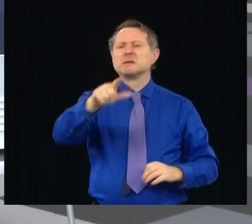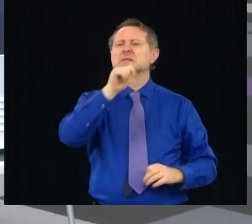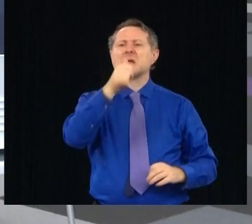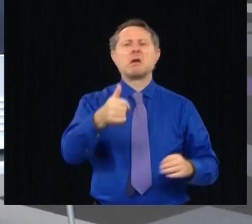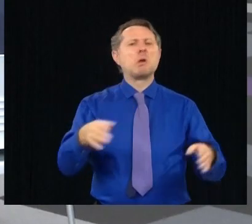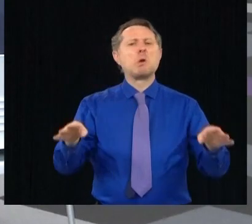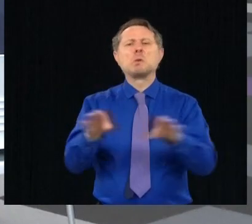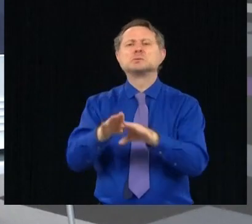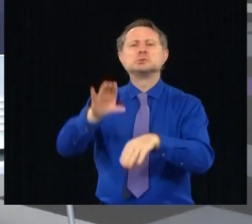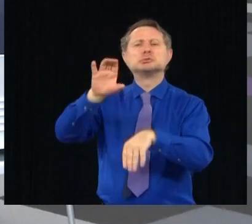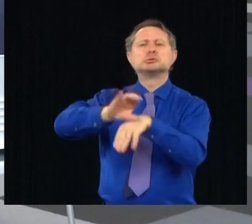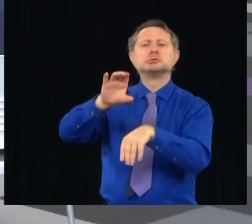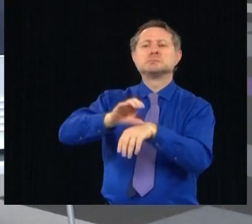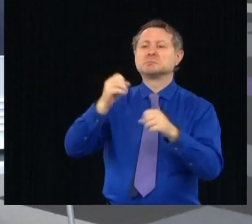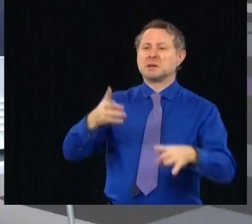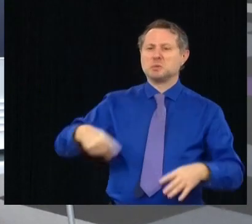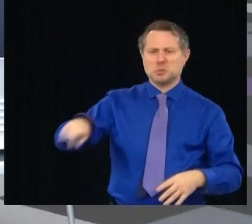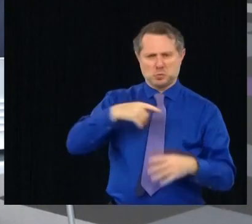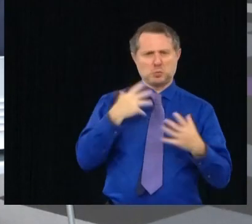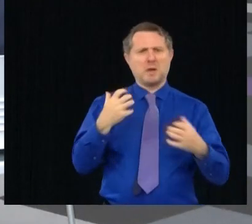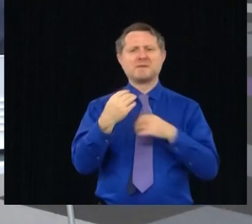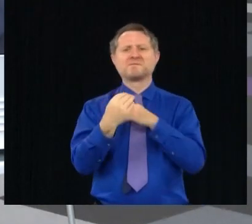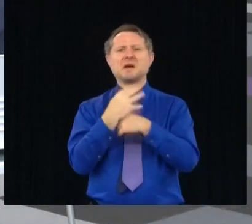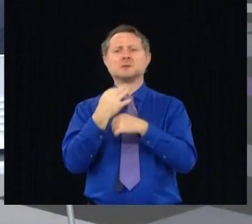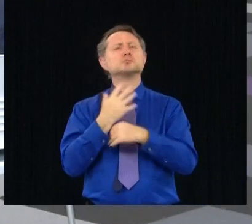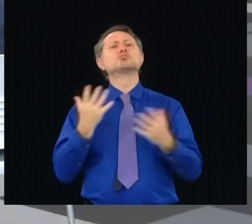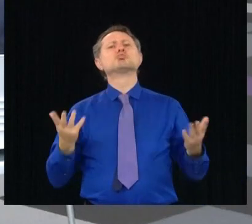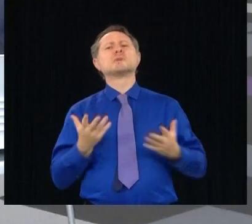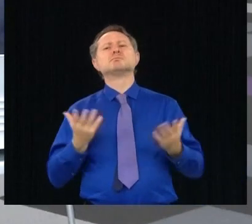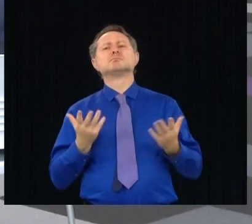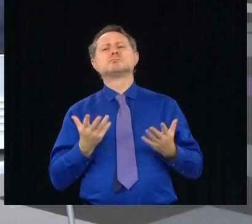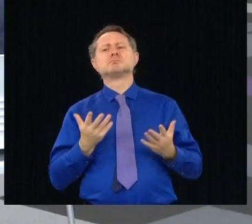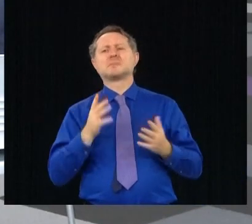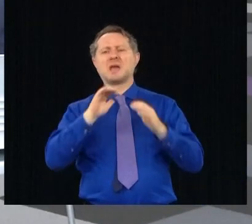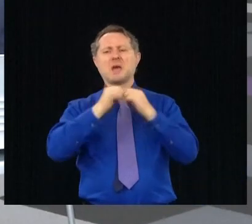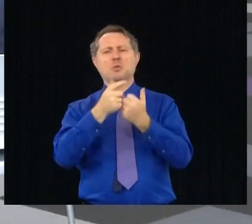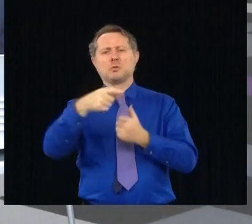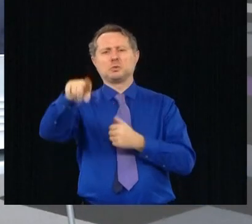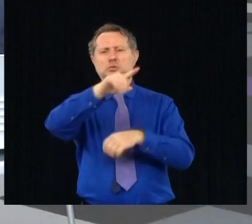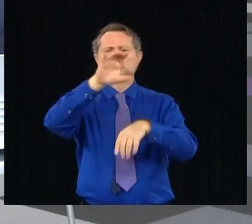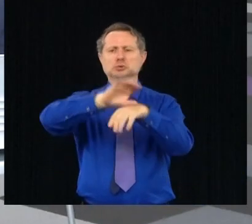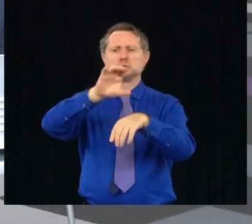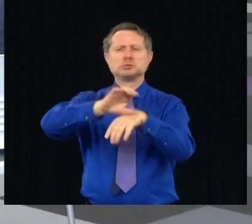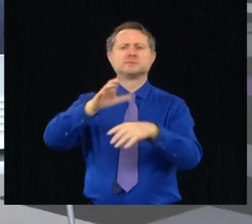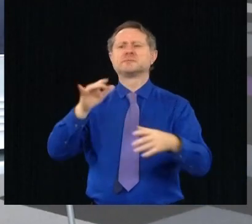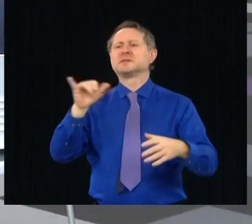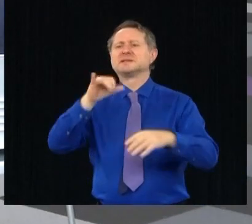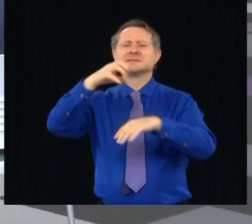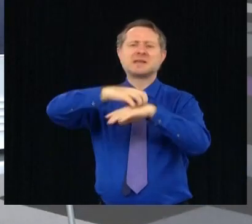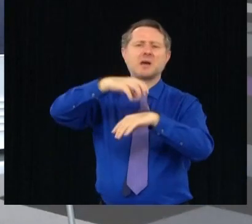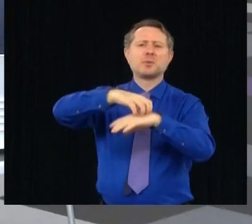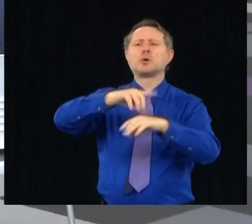ARE NOT MENTIONED ANYWHERE IN YOUR FOUR-PHASE PLAN.